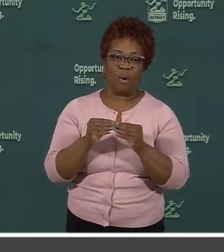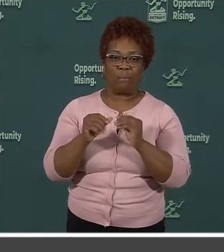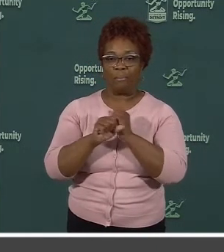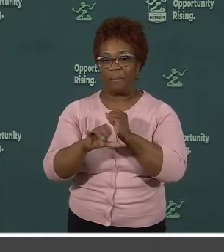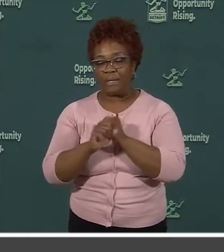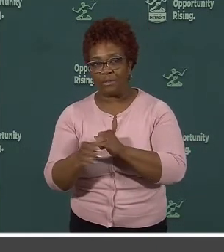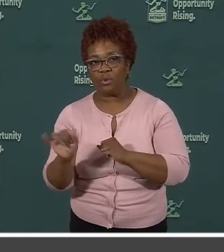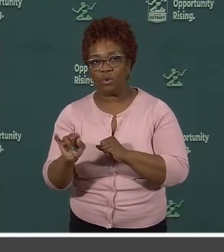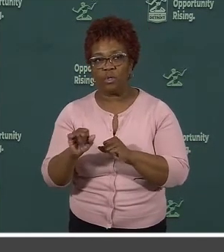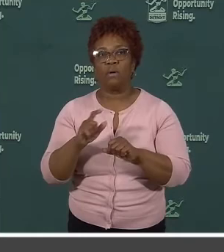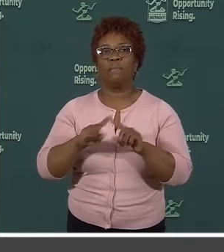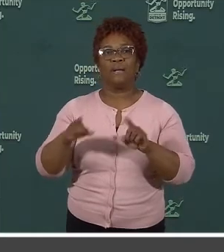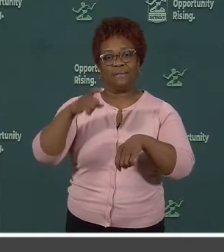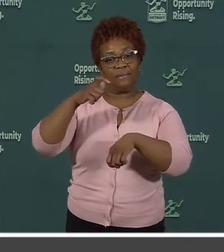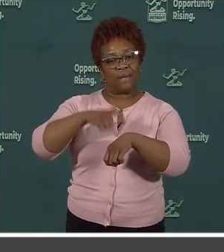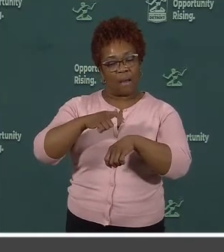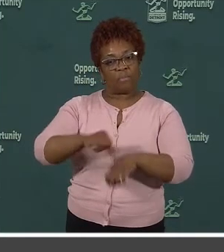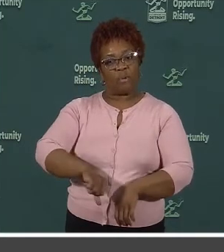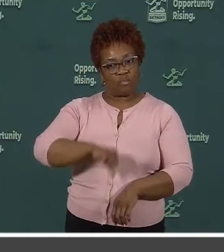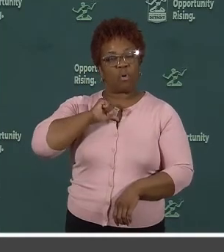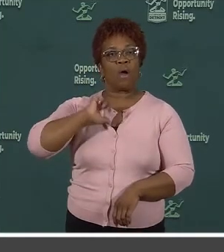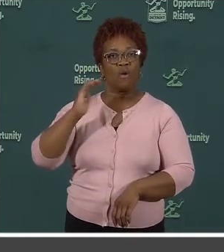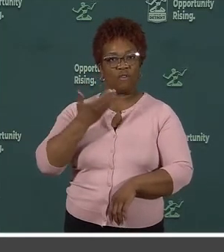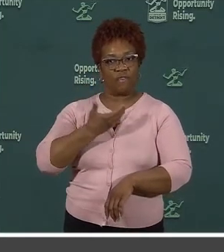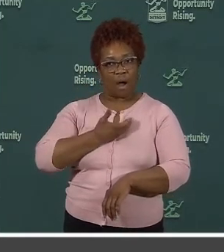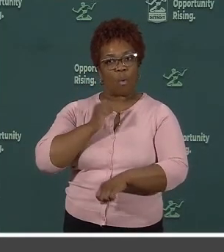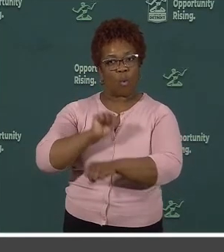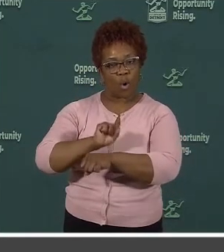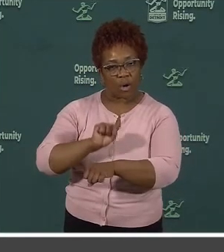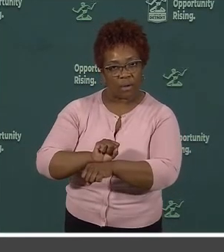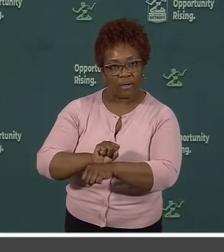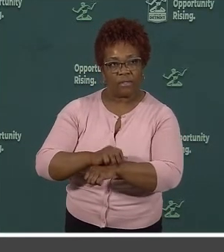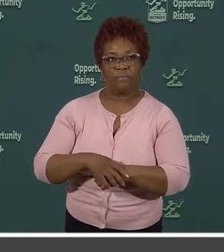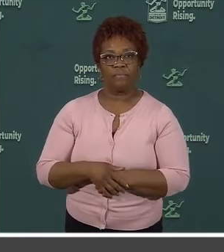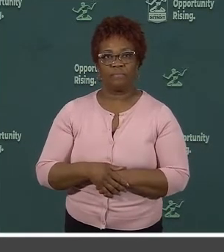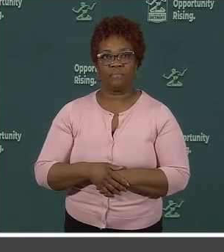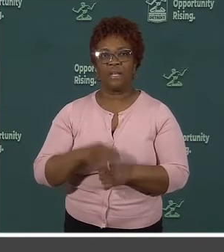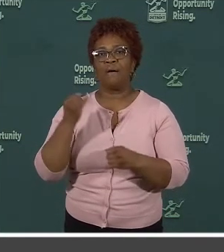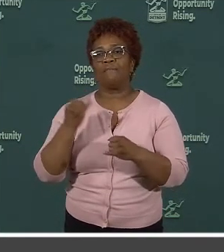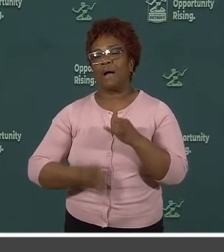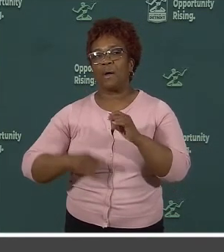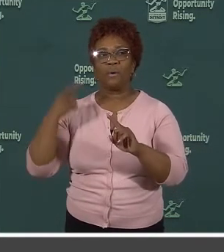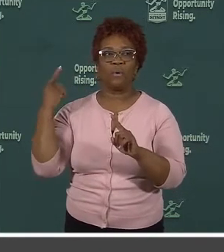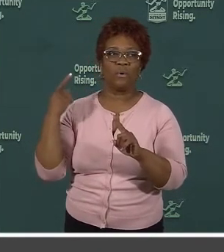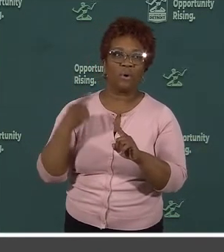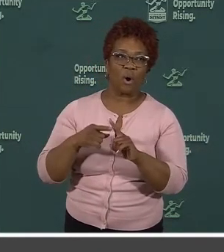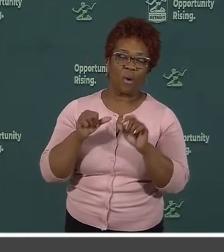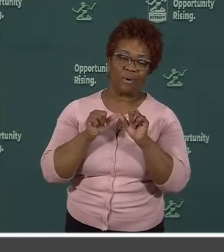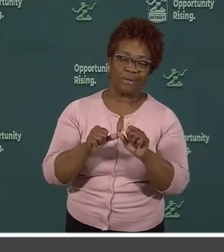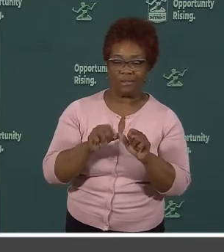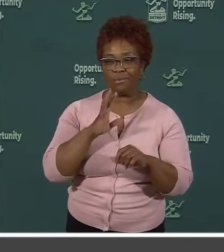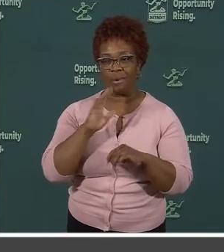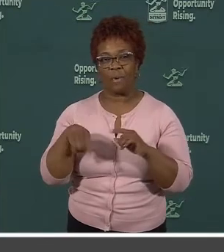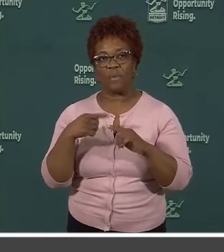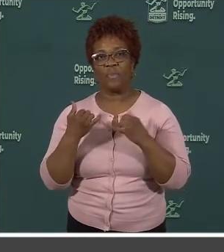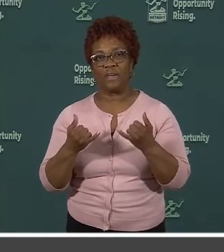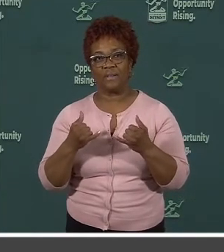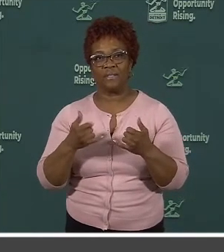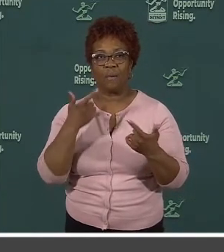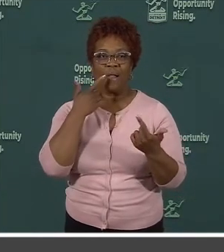WE'VE DONE AND OUR FINAL GOAL AND I'M GOING TO KEEP TALKING ABOUT THIS AND LAUGH AT ME ABOUT THIS LIKE THEY DID ABOUT THE TRAIN STATION BUT WE'RE